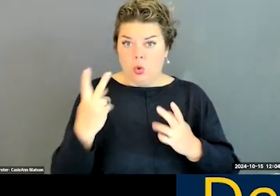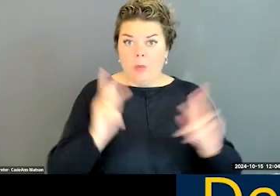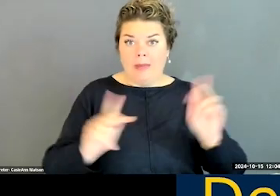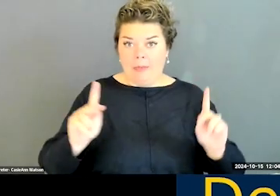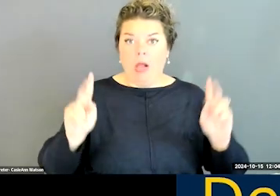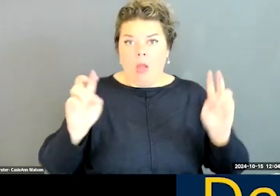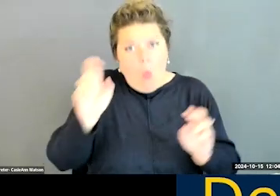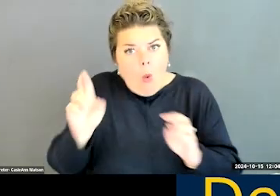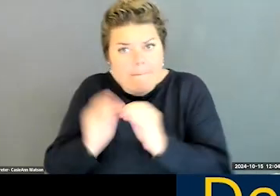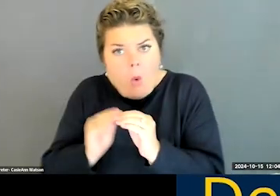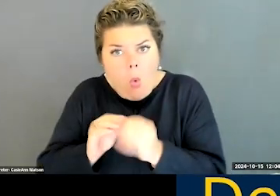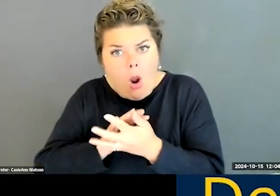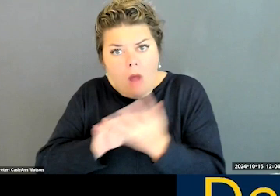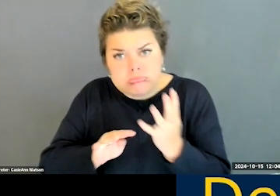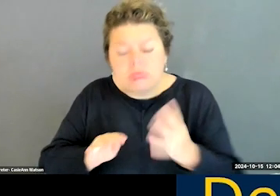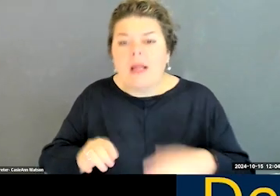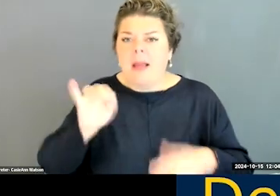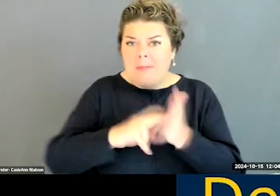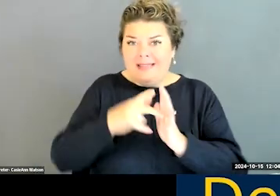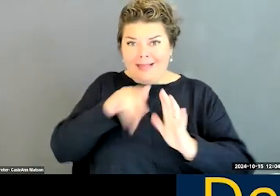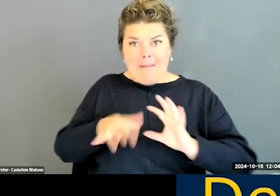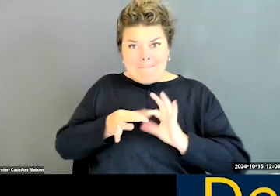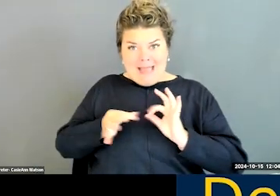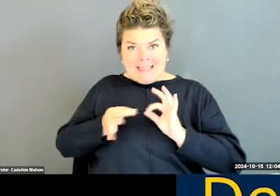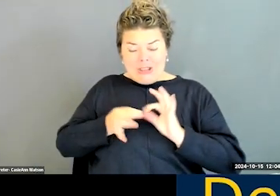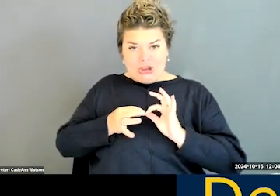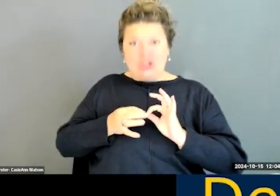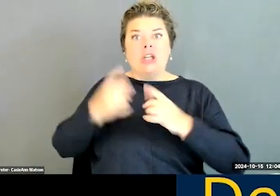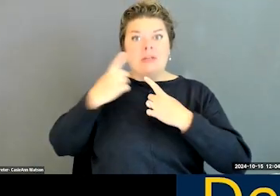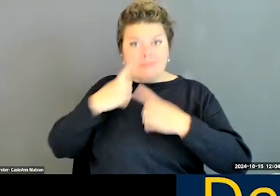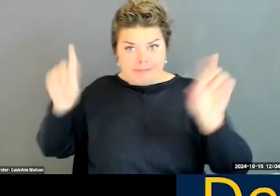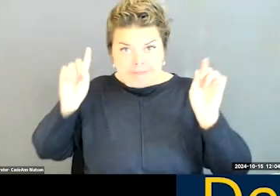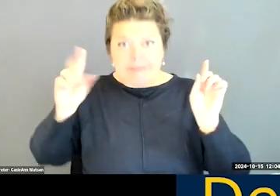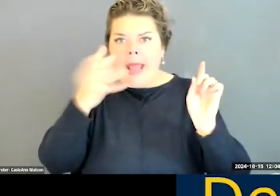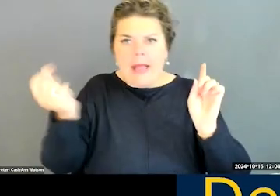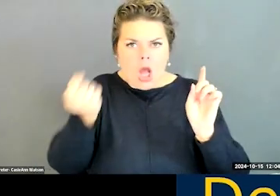where the intended message is successfully delivered, received, and understood.